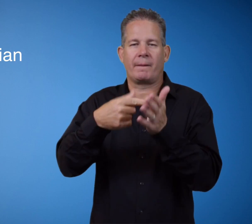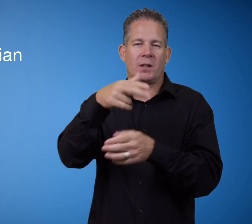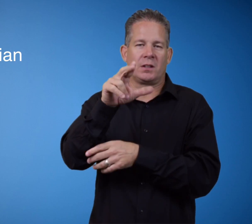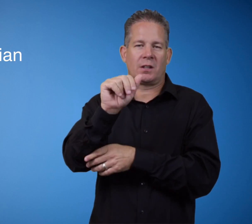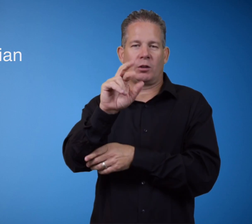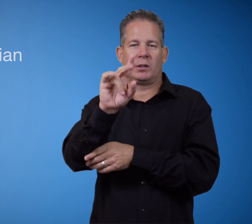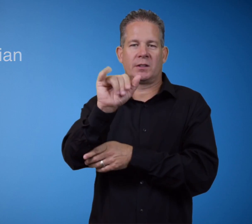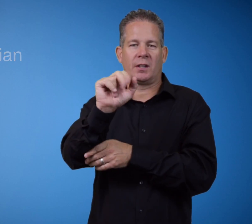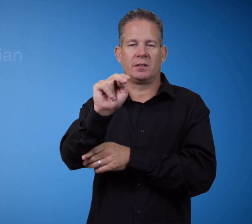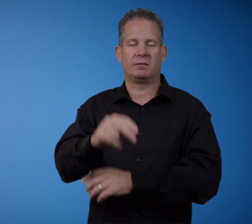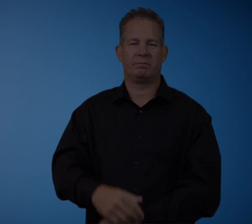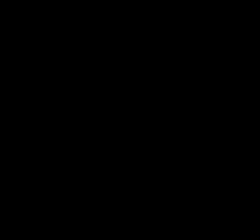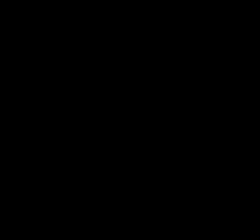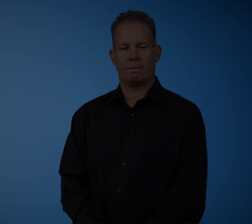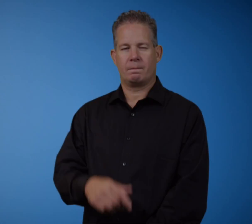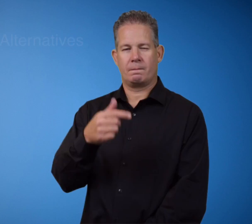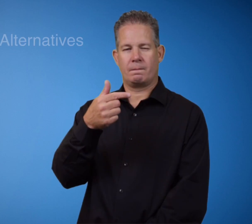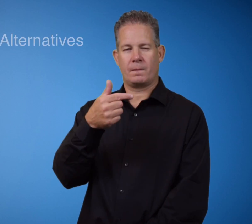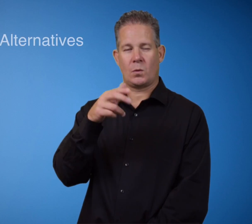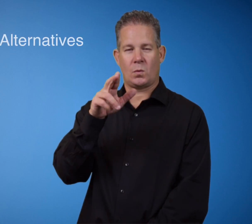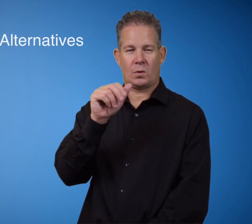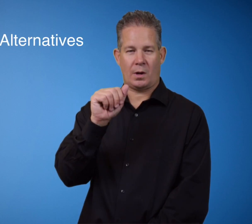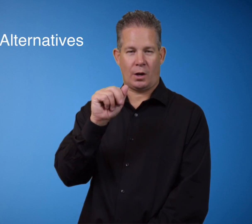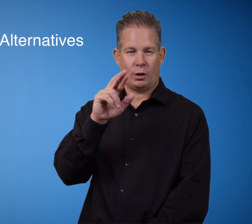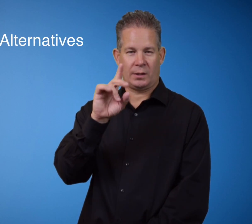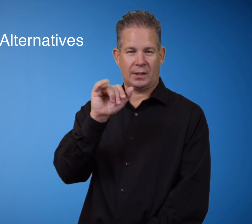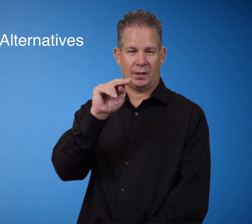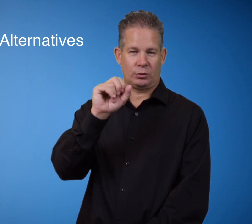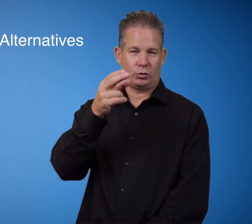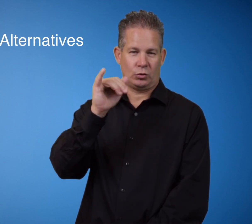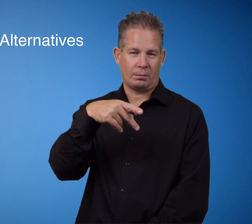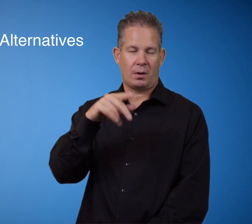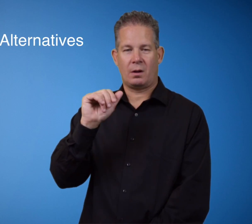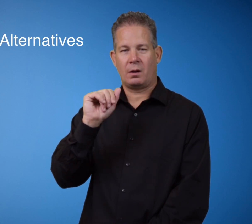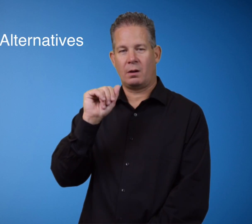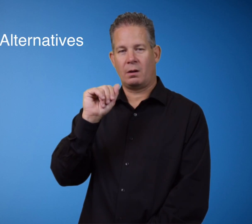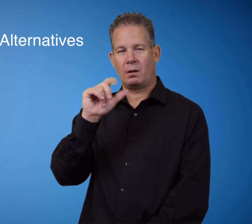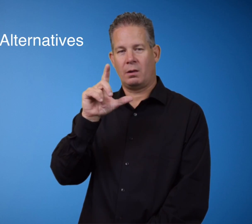These are some examples of what a guardian does. Guardianship alternatives.